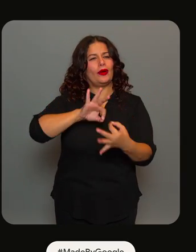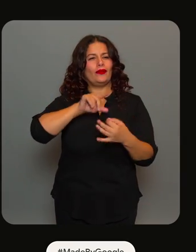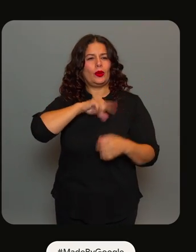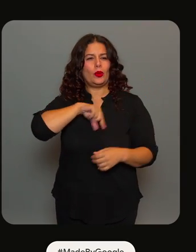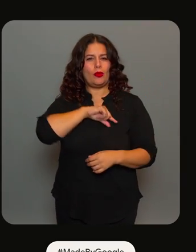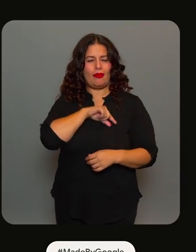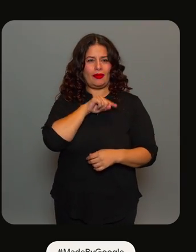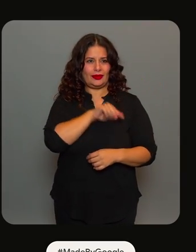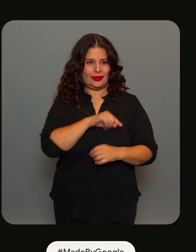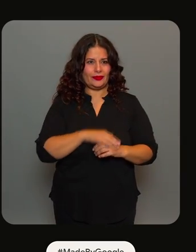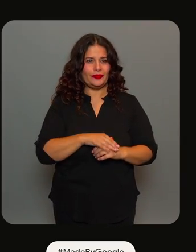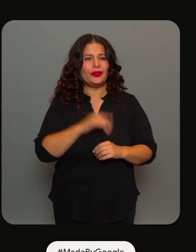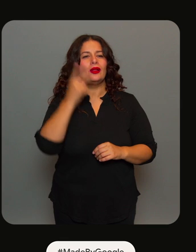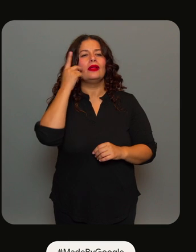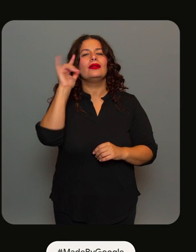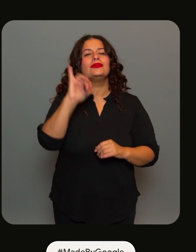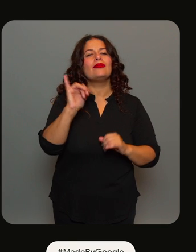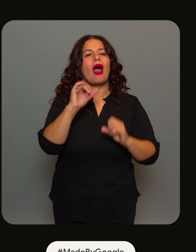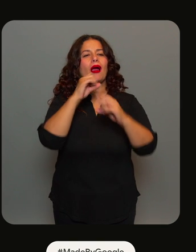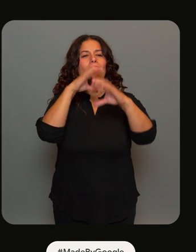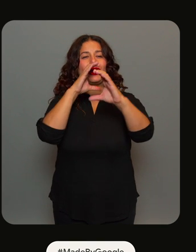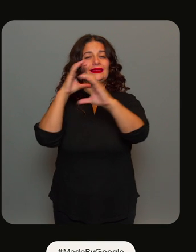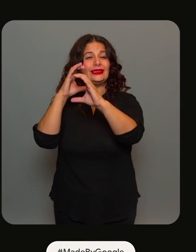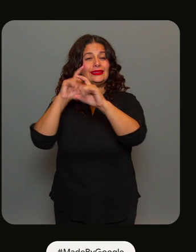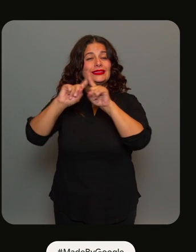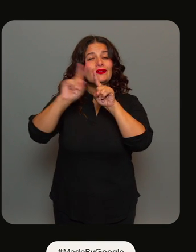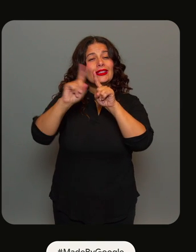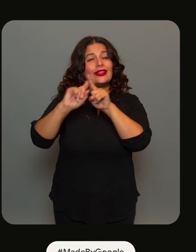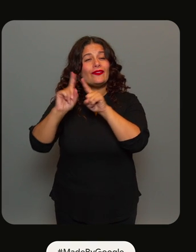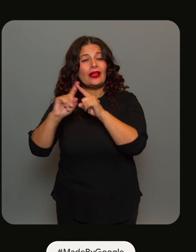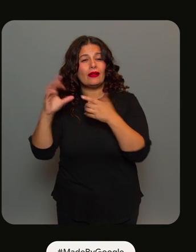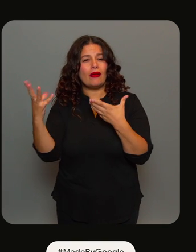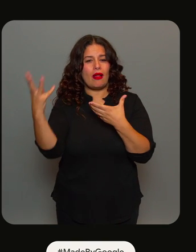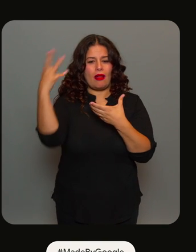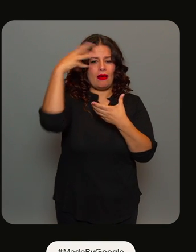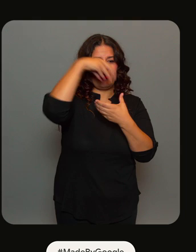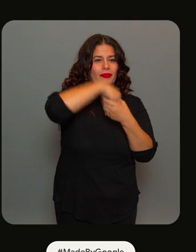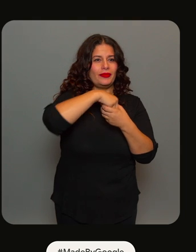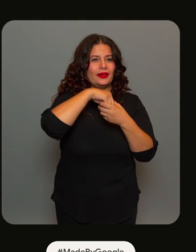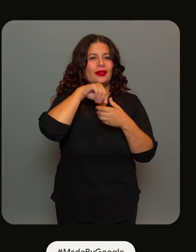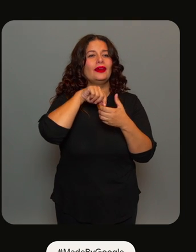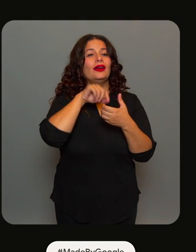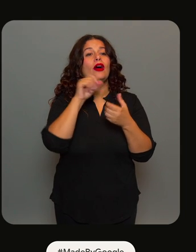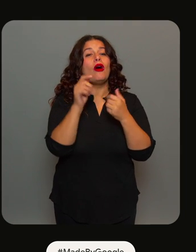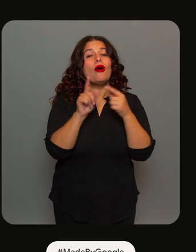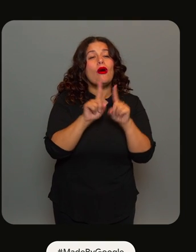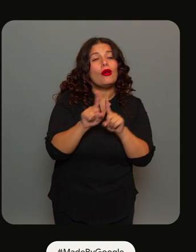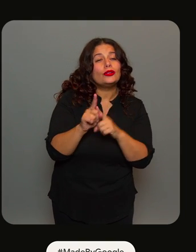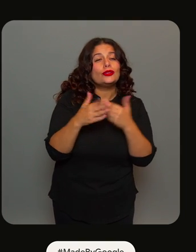ever need, but it's easy enough for everyone to use, and it fits right in your pocket.